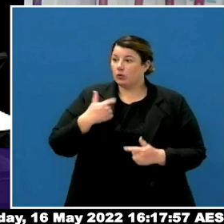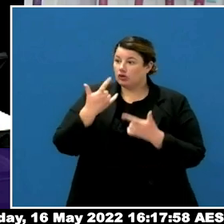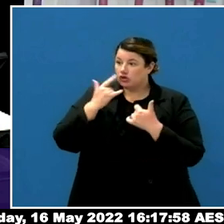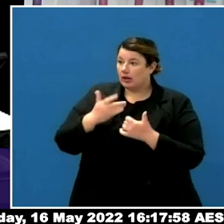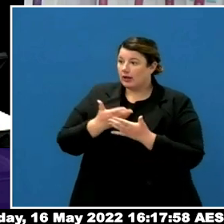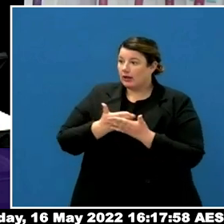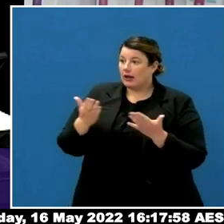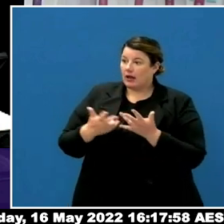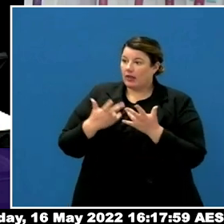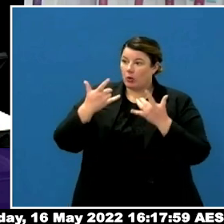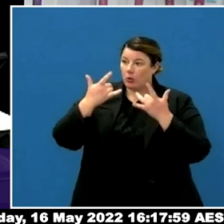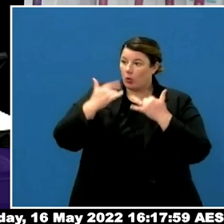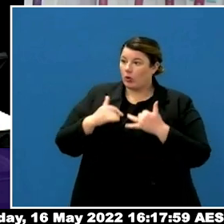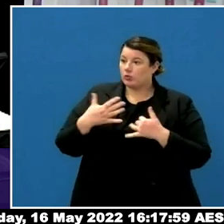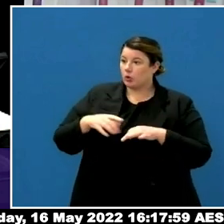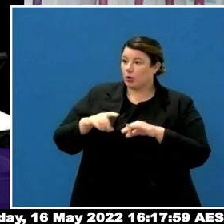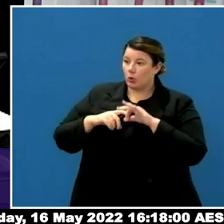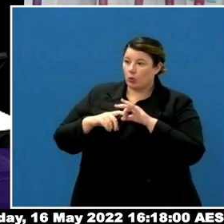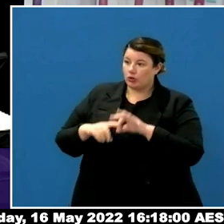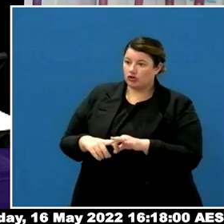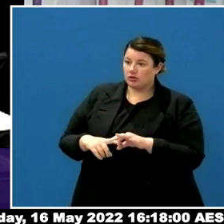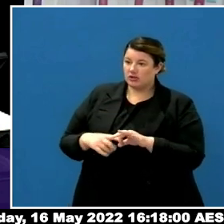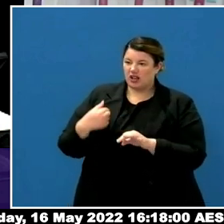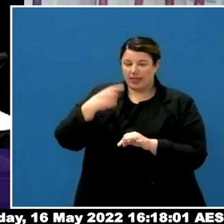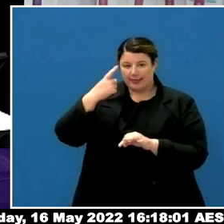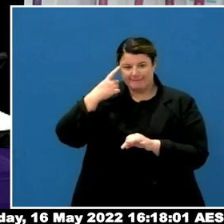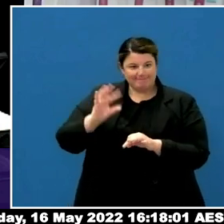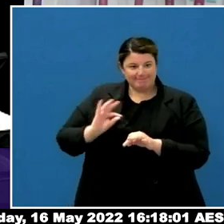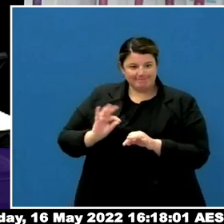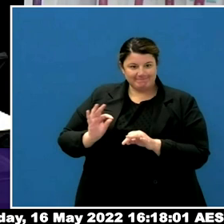you questions. I suspect not, unless someone leaps up and says they do.